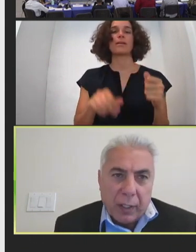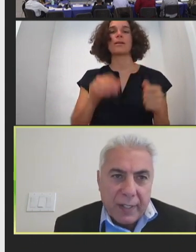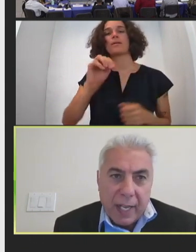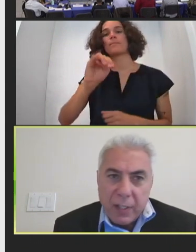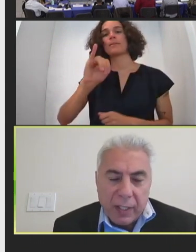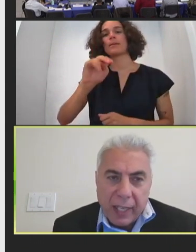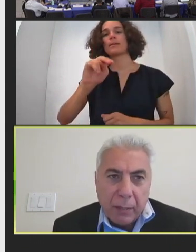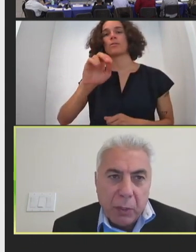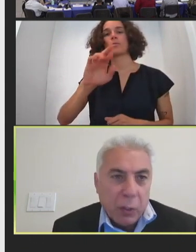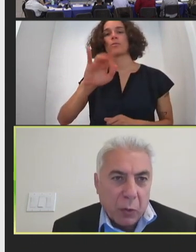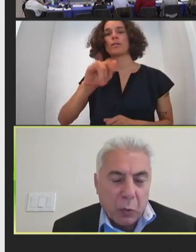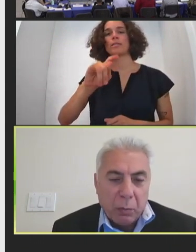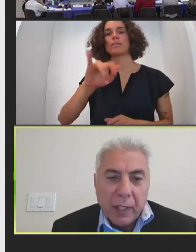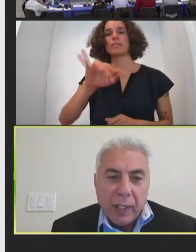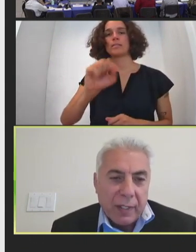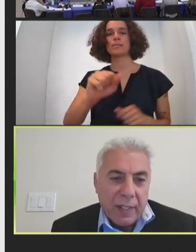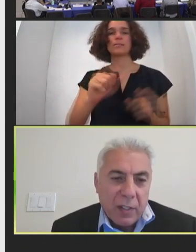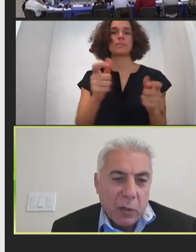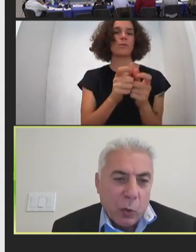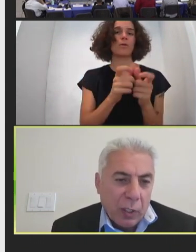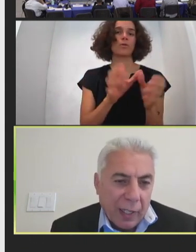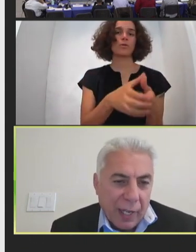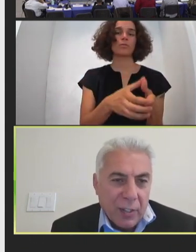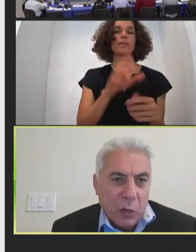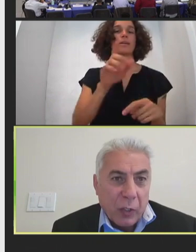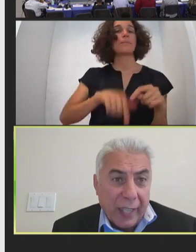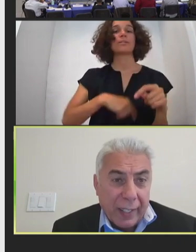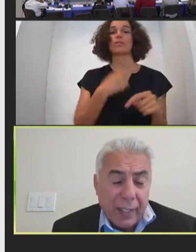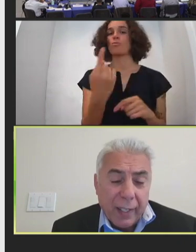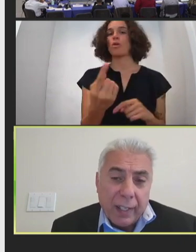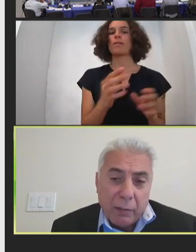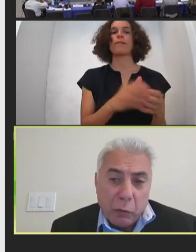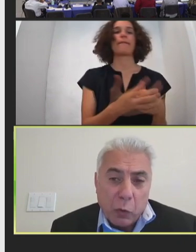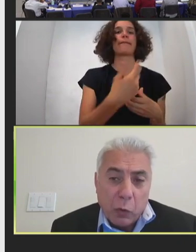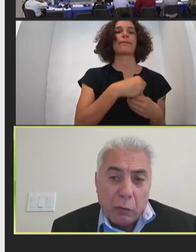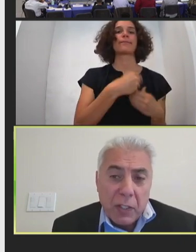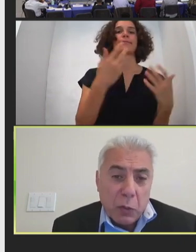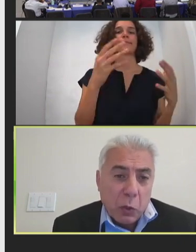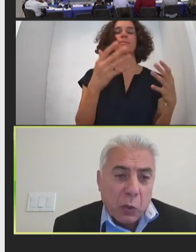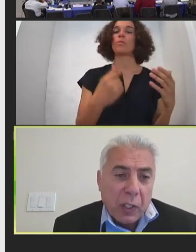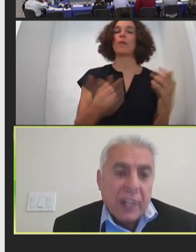It has -- it can't be one group. This is all hands on deck for all of us to work together,